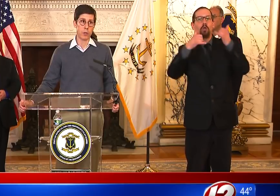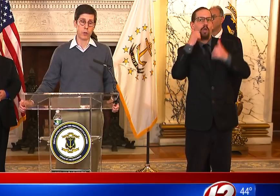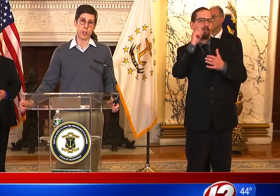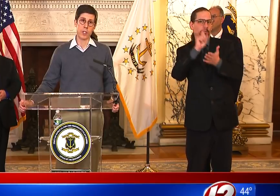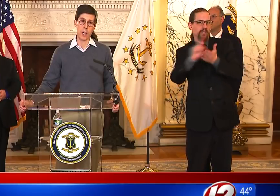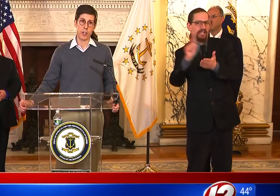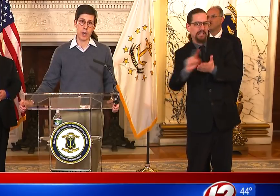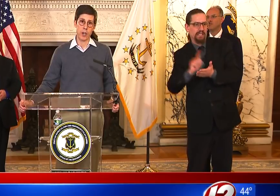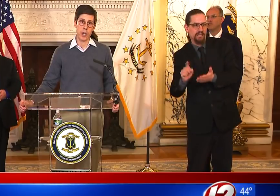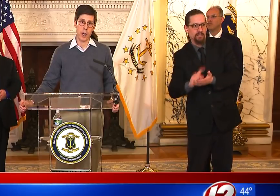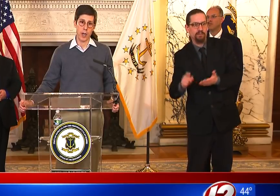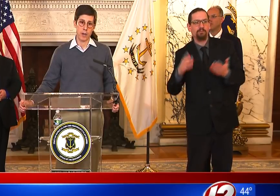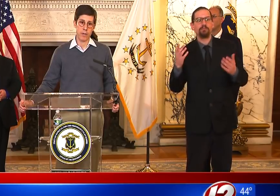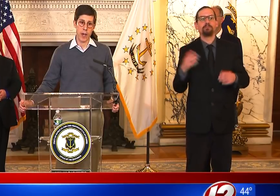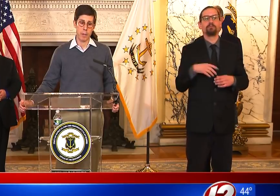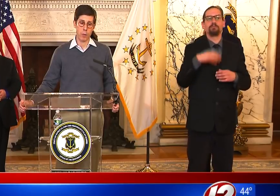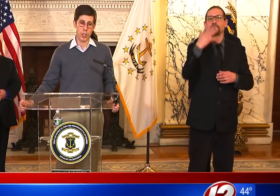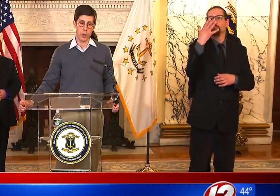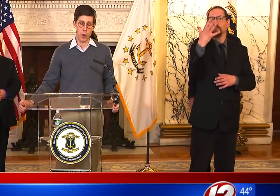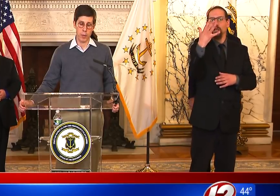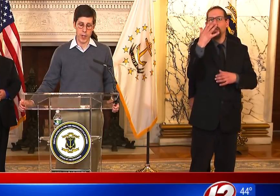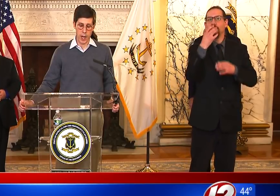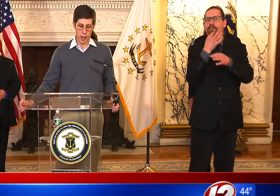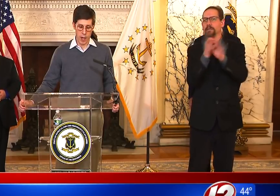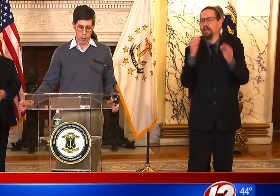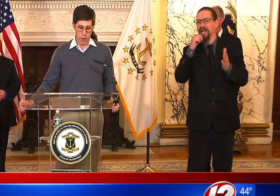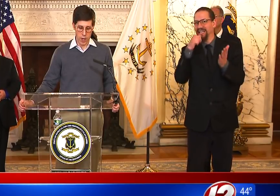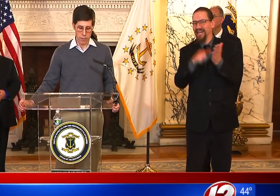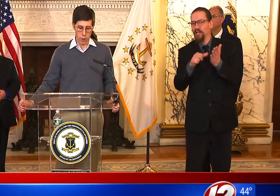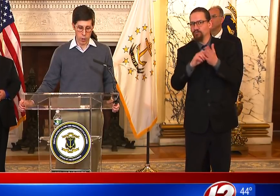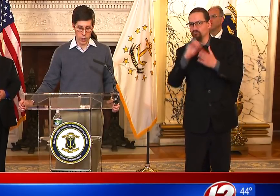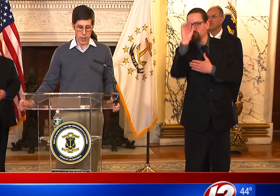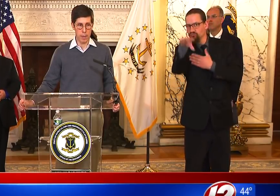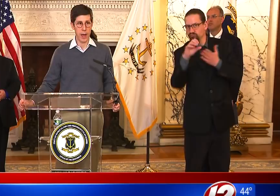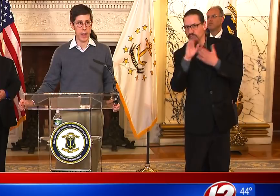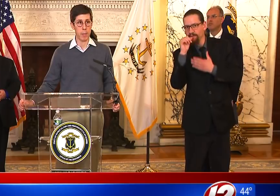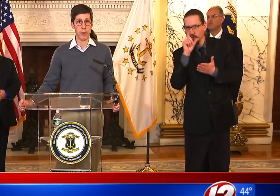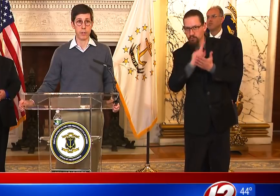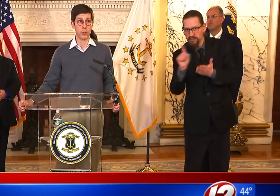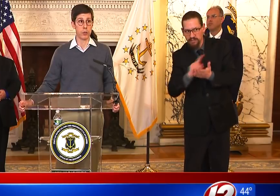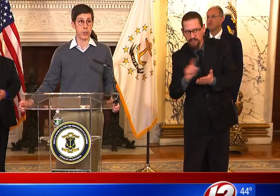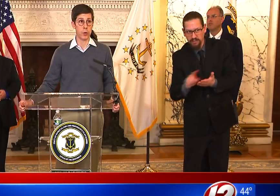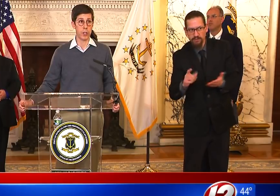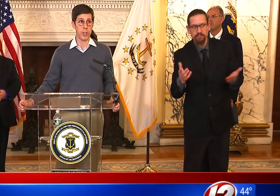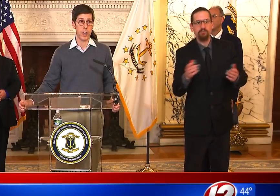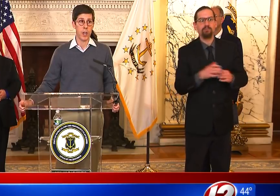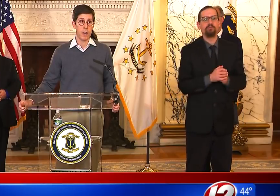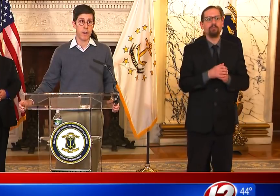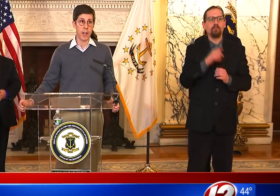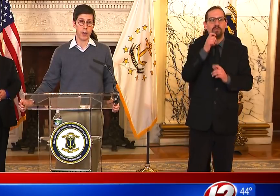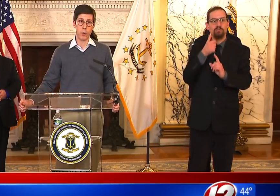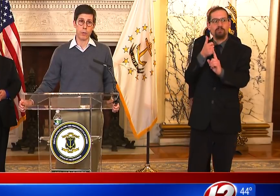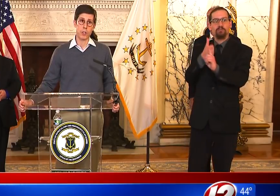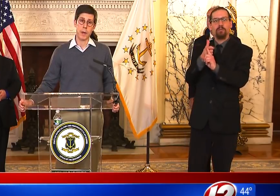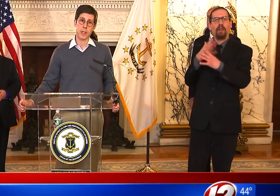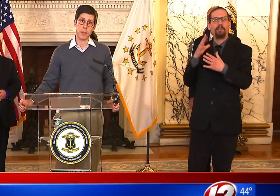WE WORK WITH OUR VENDORS, THAT ARE NOW -- INMATES ARE ALLOWED TWO PHONE CALLS I WEEK. WE ARE ALLOWING UP TO FIVE LETTERS A WEEK. EVEN THOSE IN SOLITARY